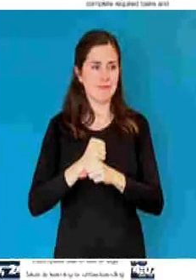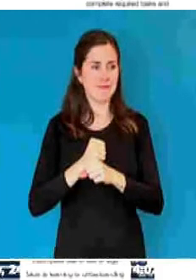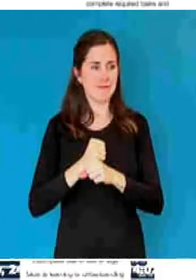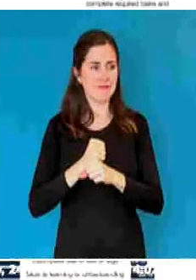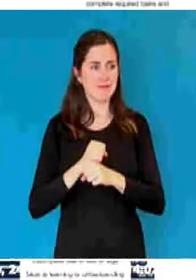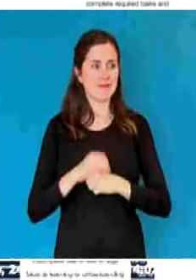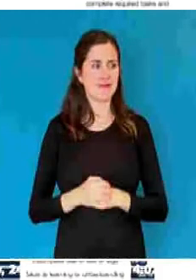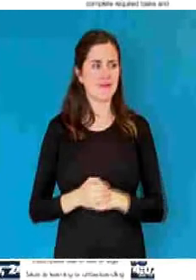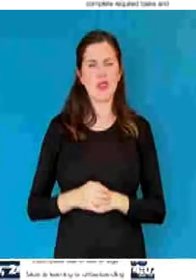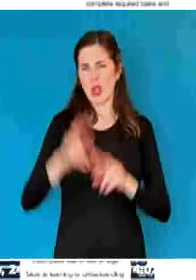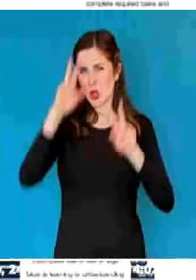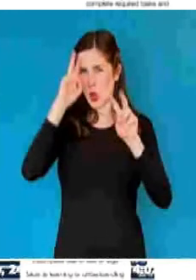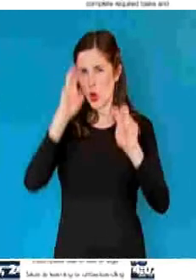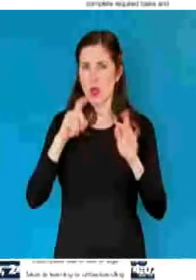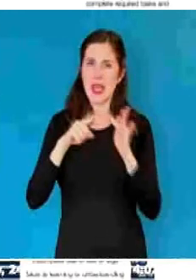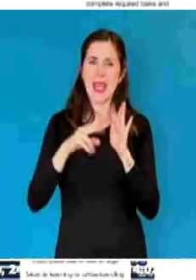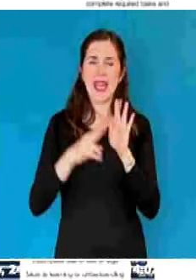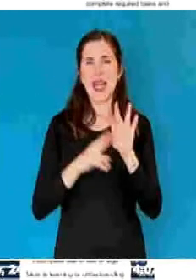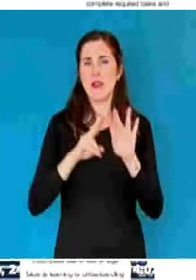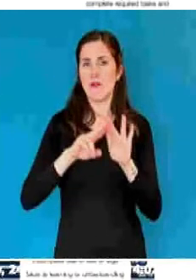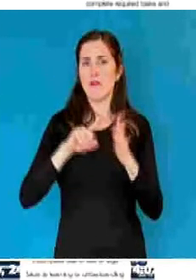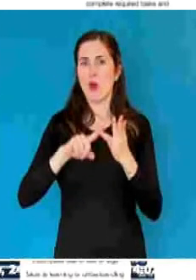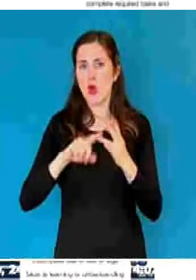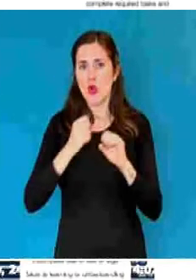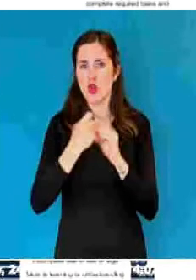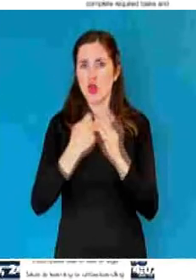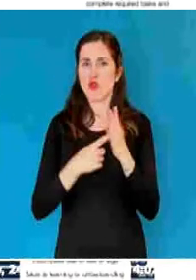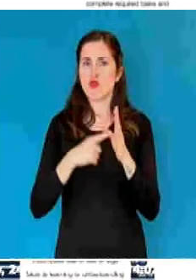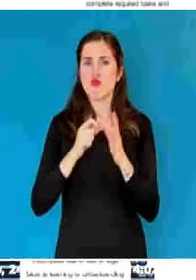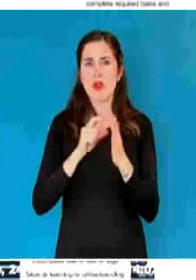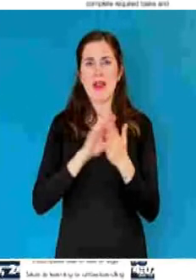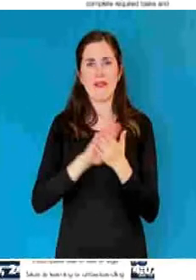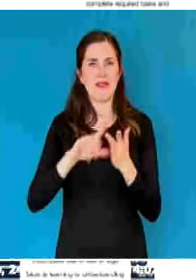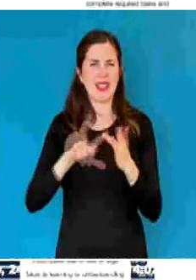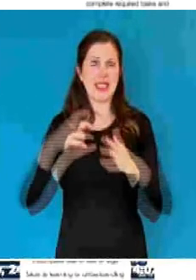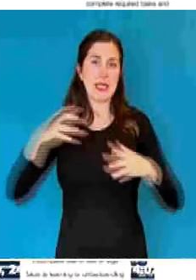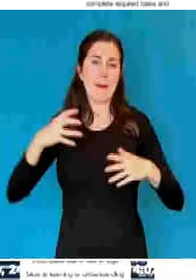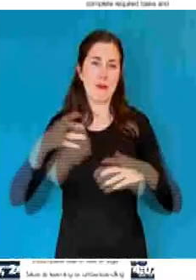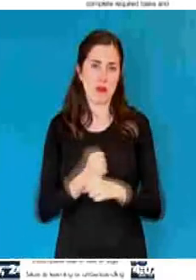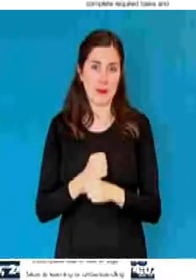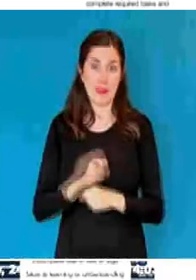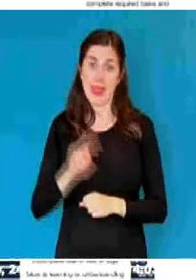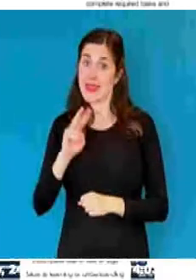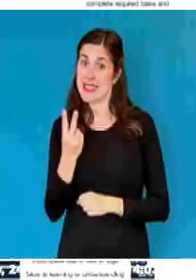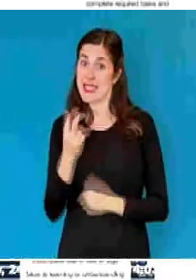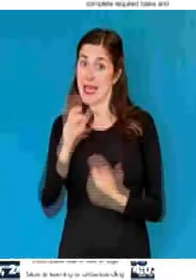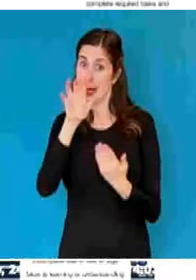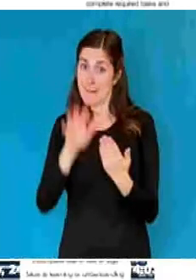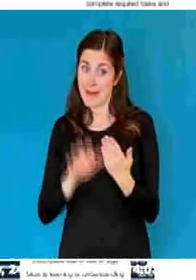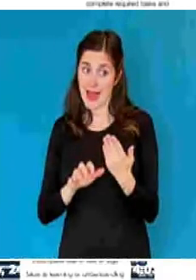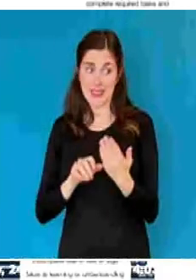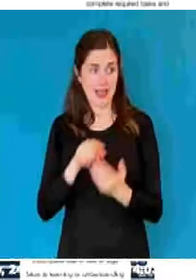infographic or summary. If we turn to the second page of that document which has the percentage numbers on